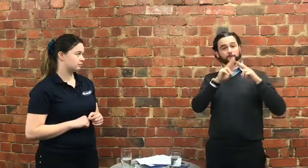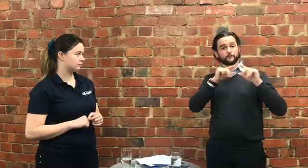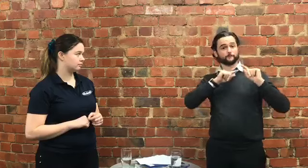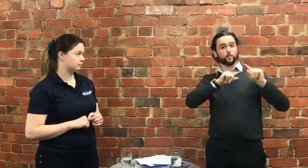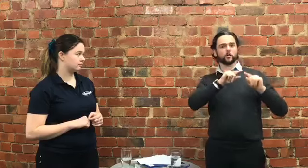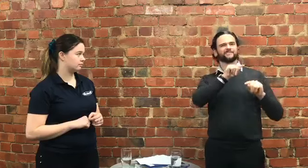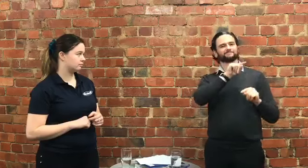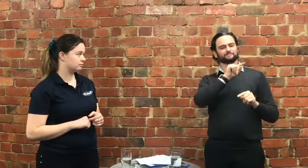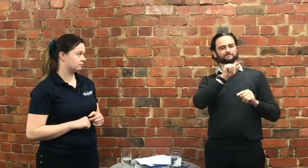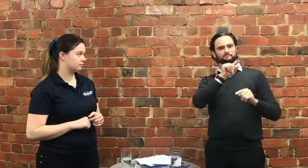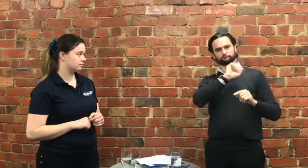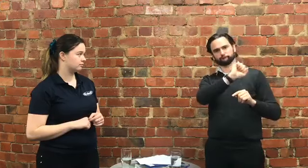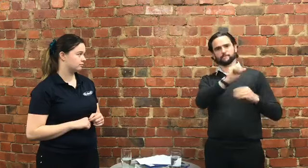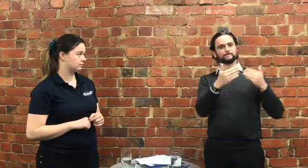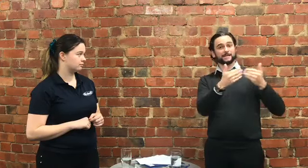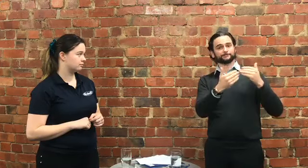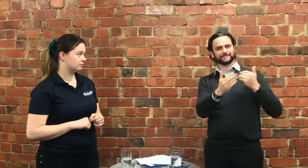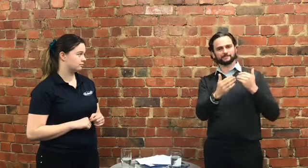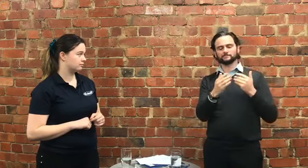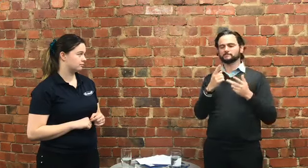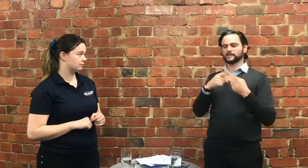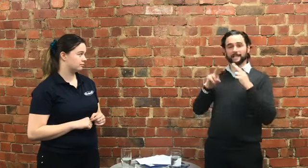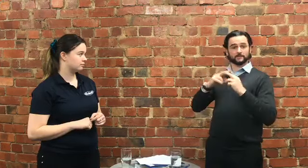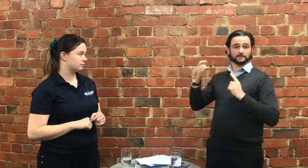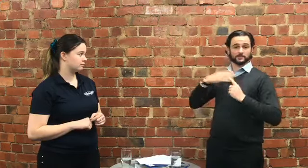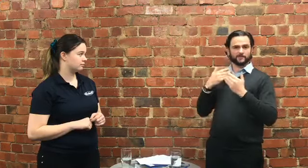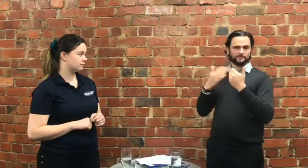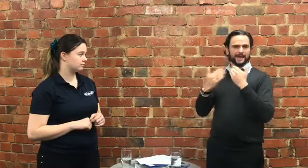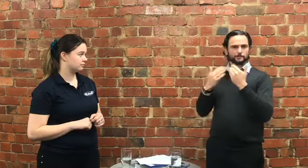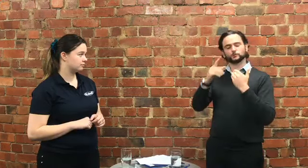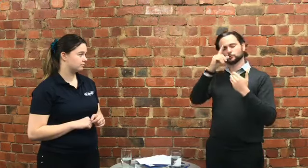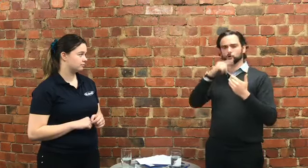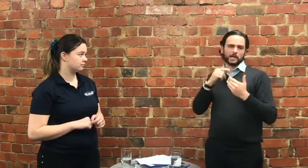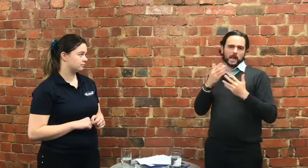The NDIA has a list of services that are registered.